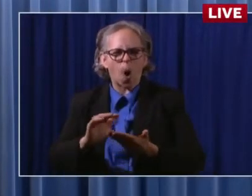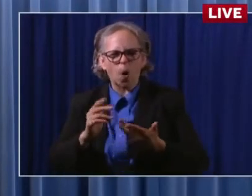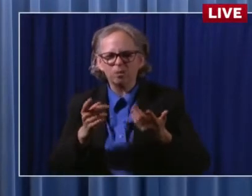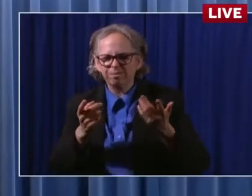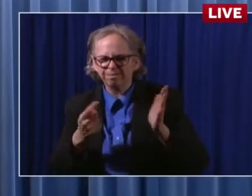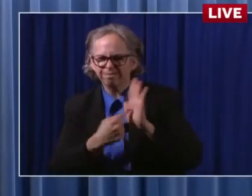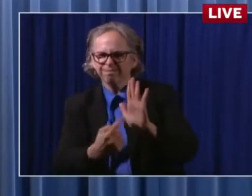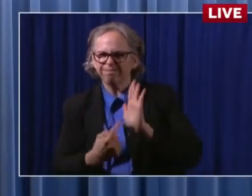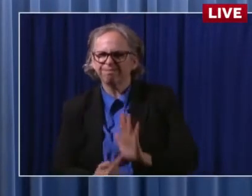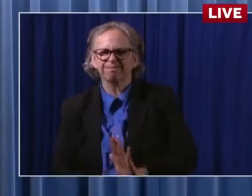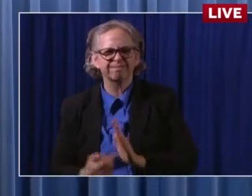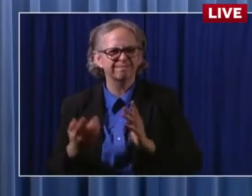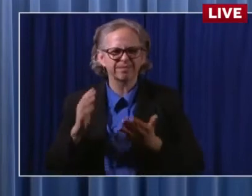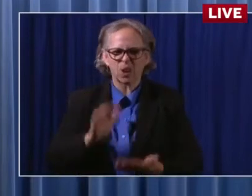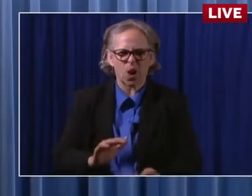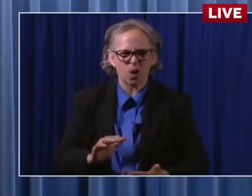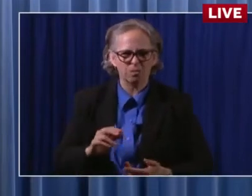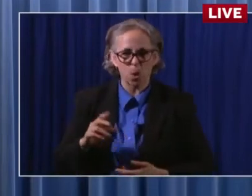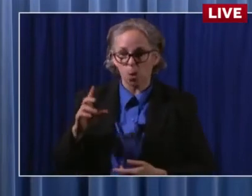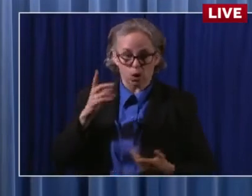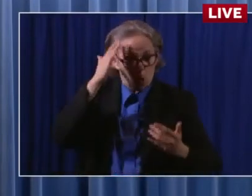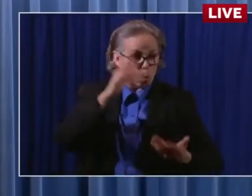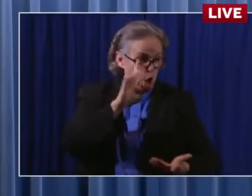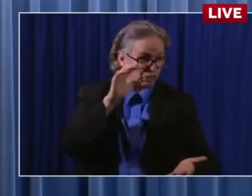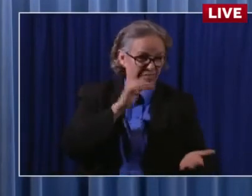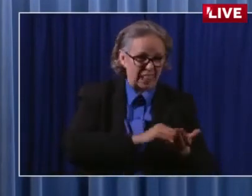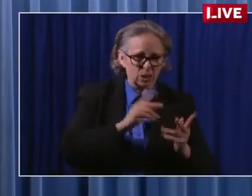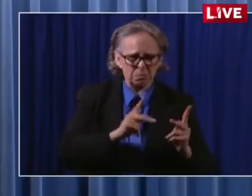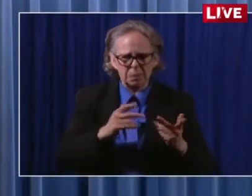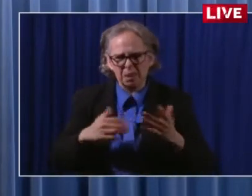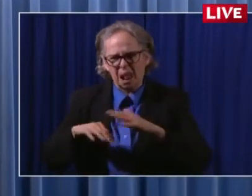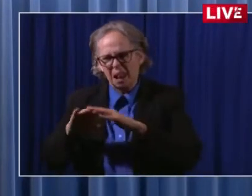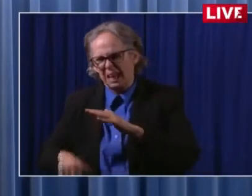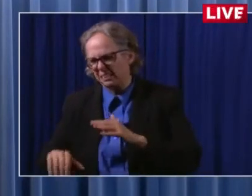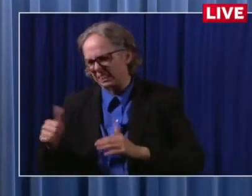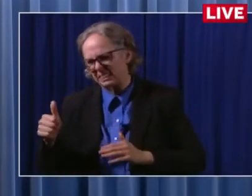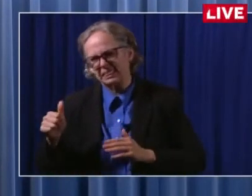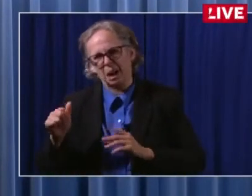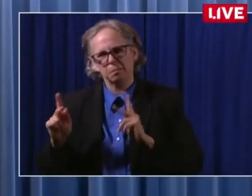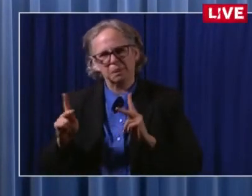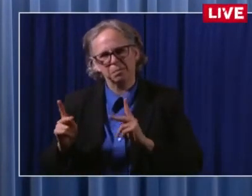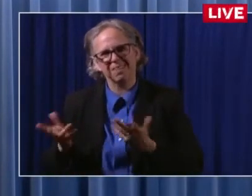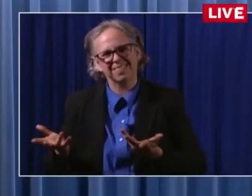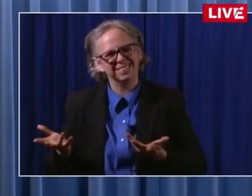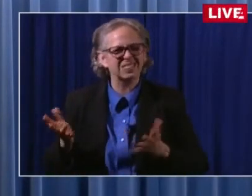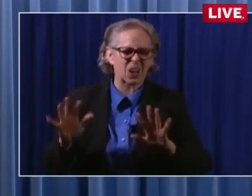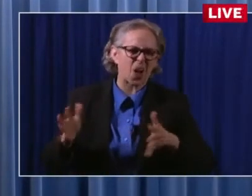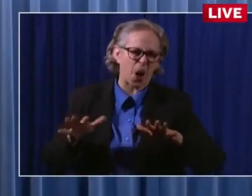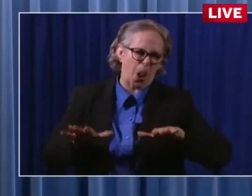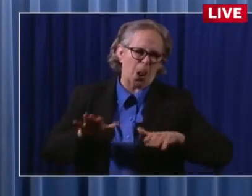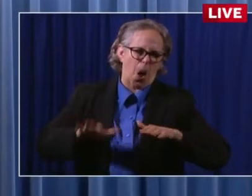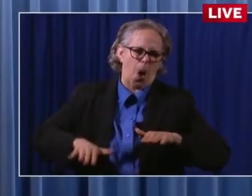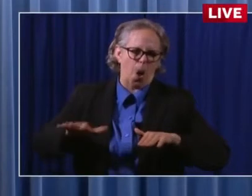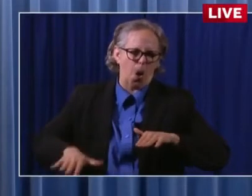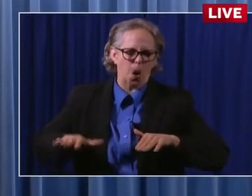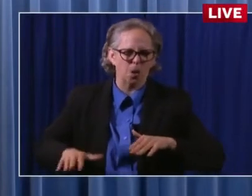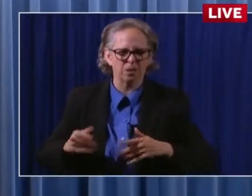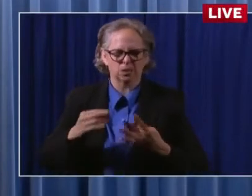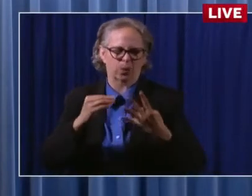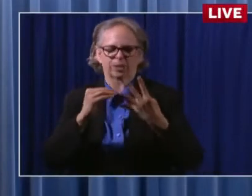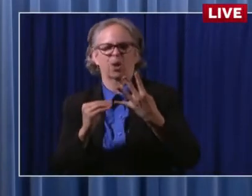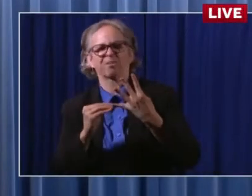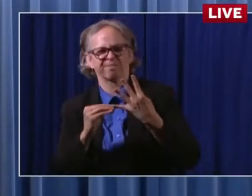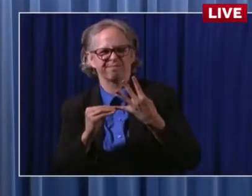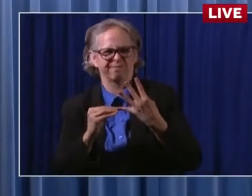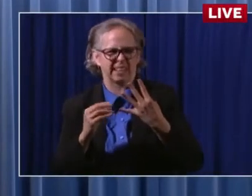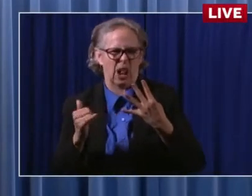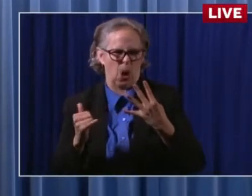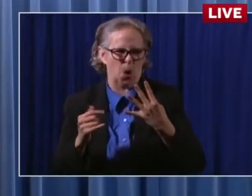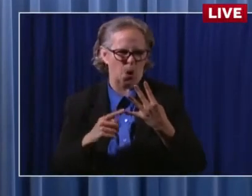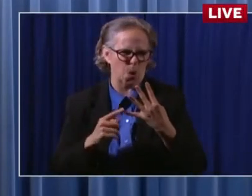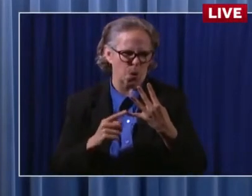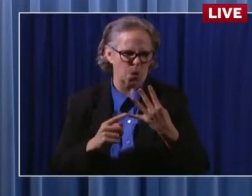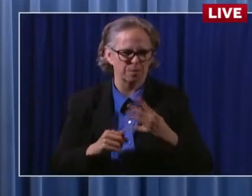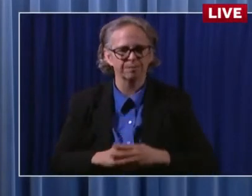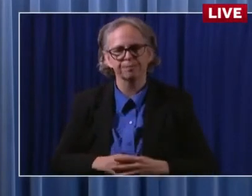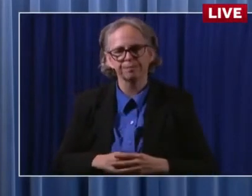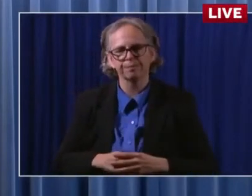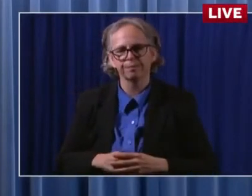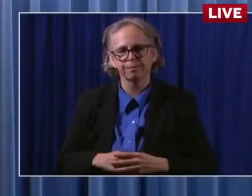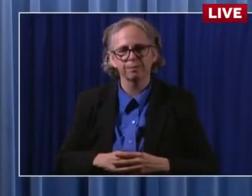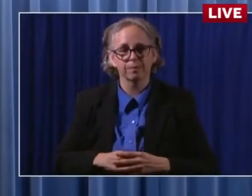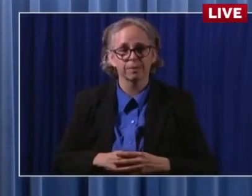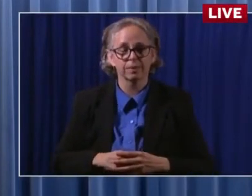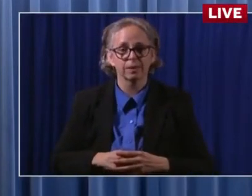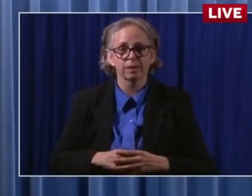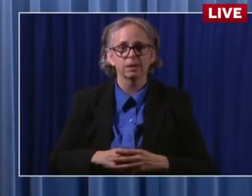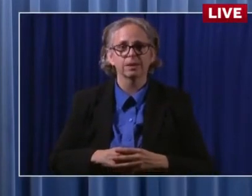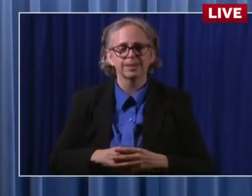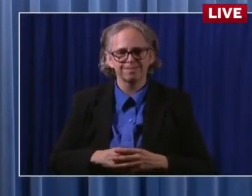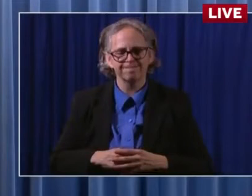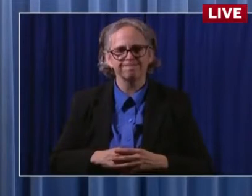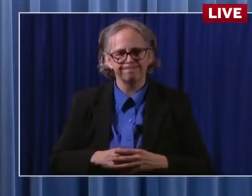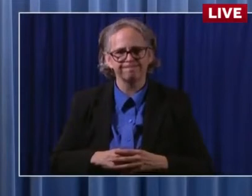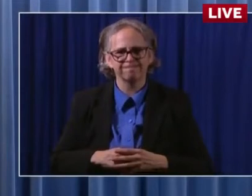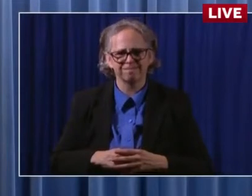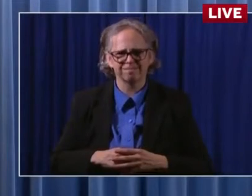THIS MEANS THEY HAVE, UNDER THE CRITERIA WE HAVE SET UP, THEY HAVE FEWER THAN 10 CASES PER 100,000 FOR A TWO-WEEK PERIOD, WHICH AUTOMATICALLY MAKES THEM, ACCORDING TO OUR ORDER, A LEVEL